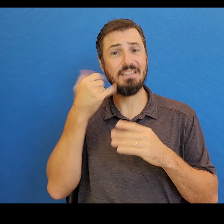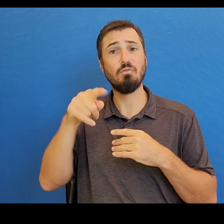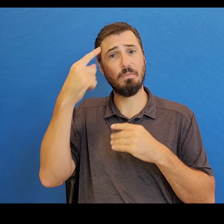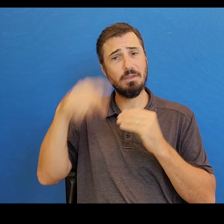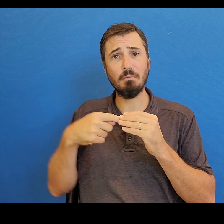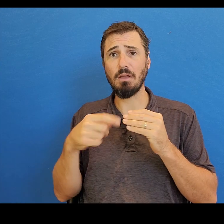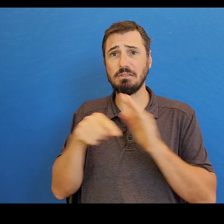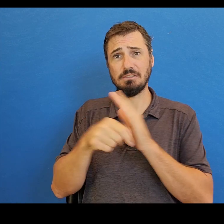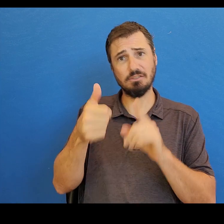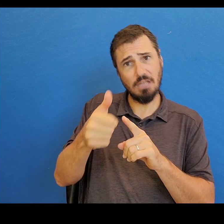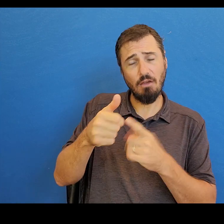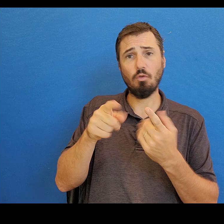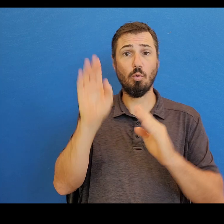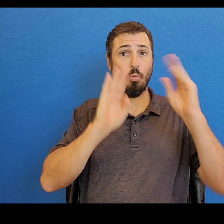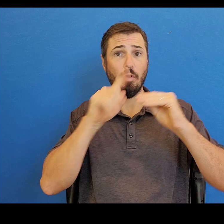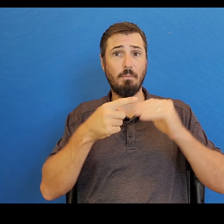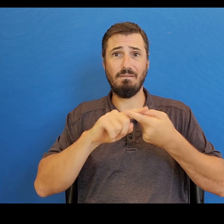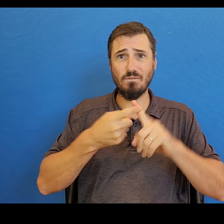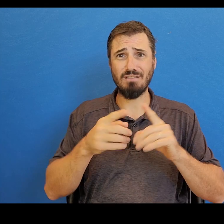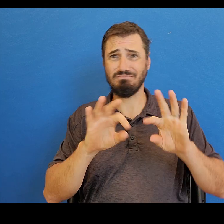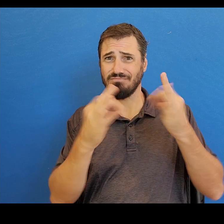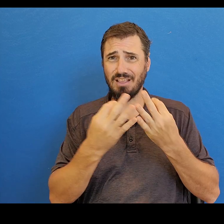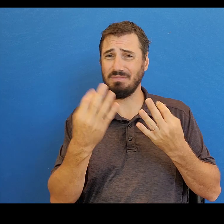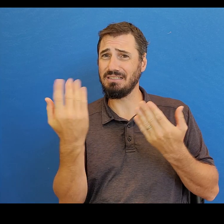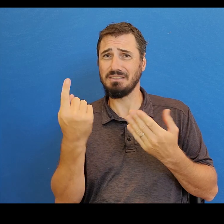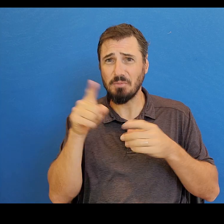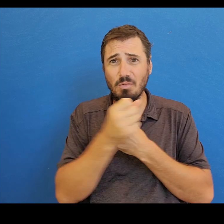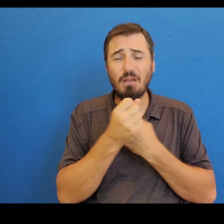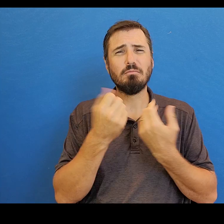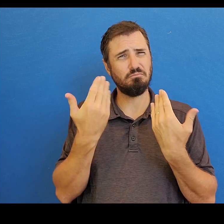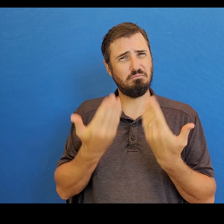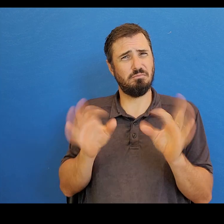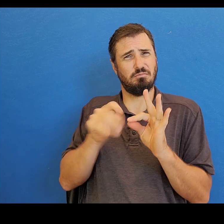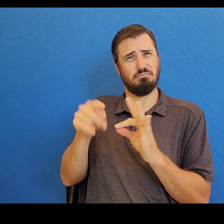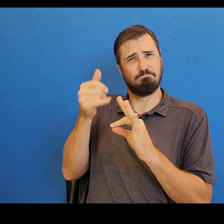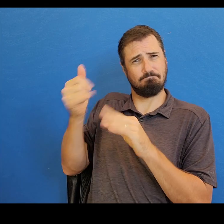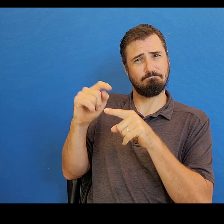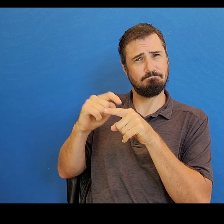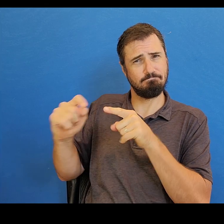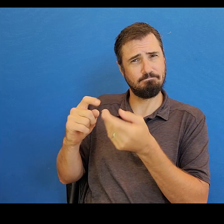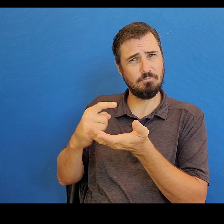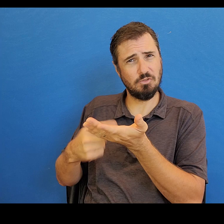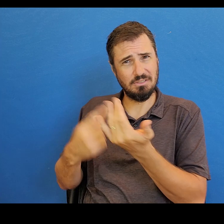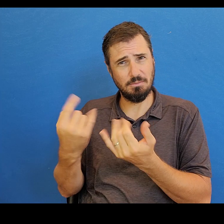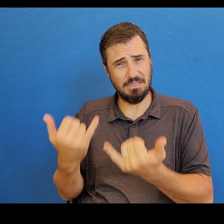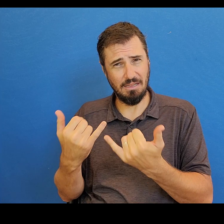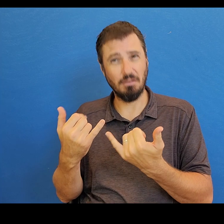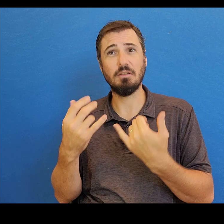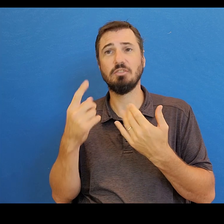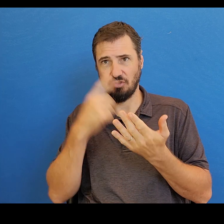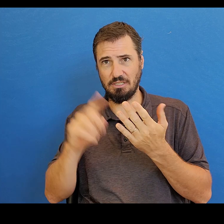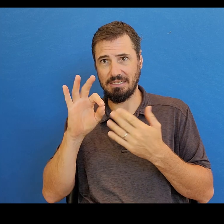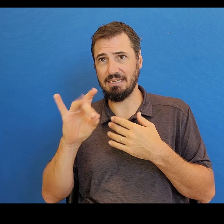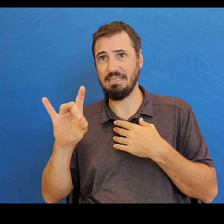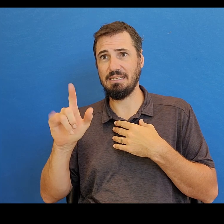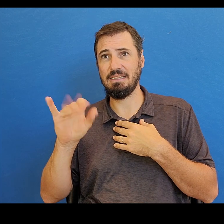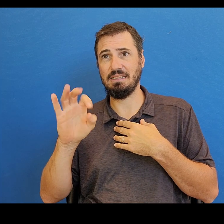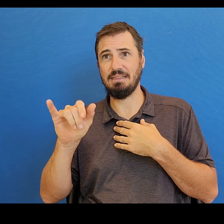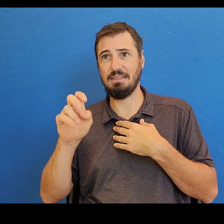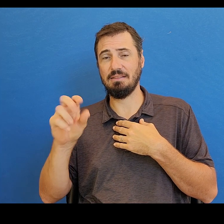thinking about suicide or are worried about a friend or loved one, talk to someone now. For more information, please visit 988lifeline.org.